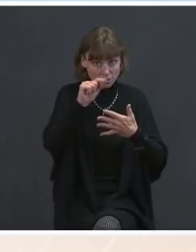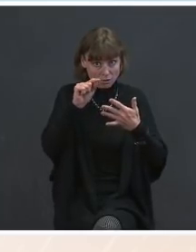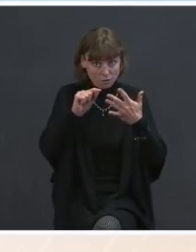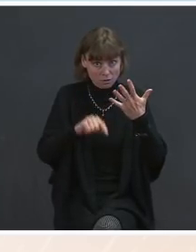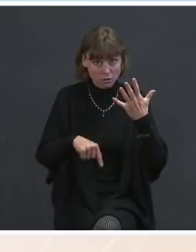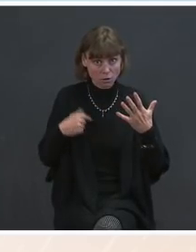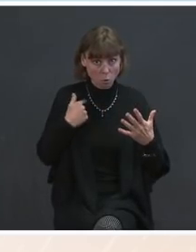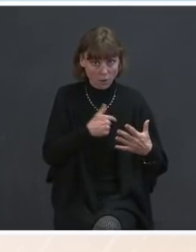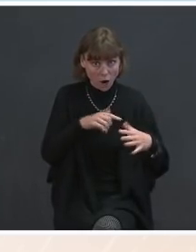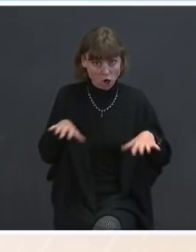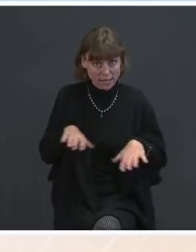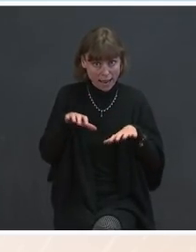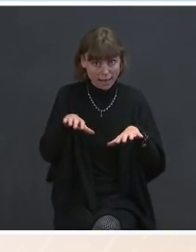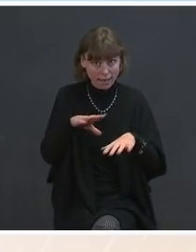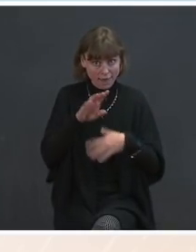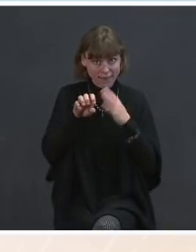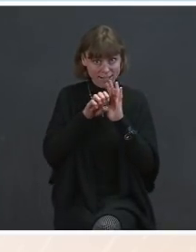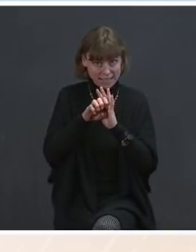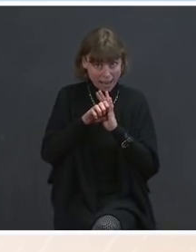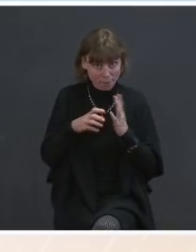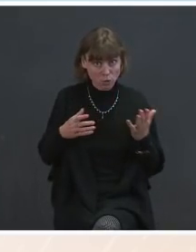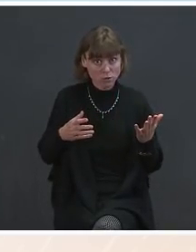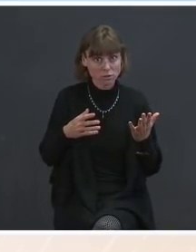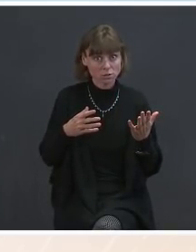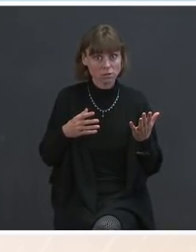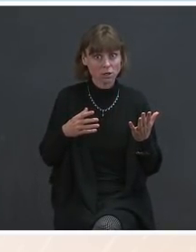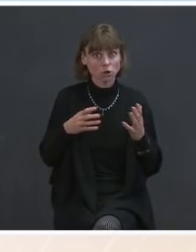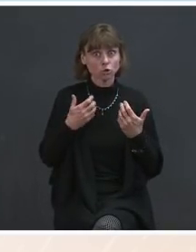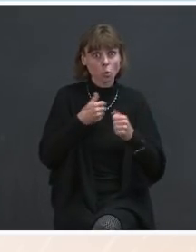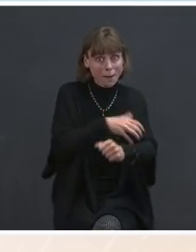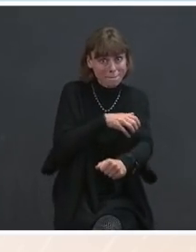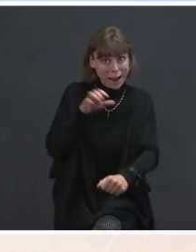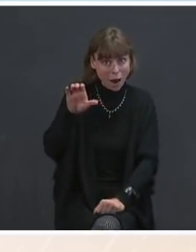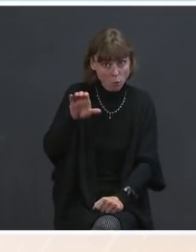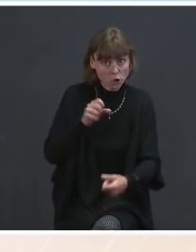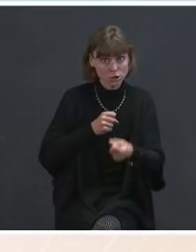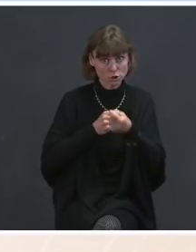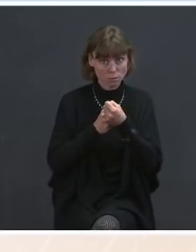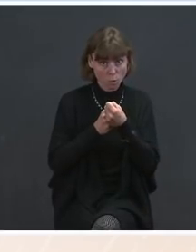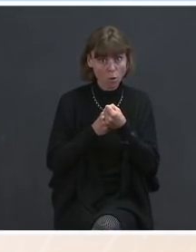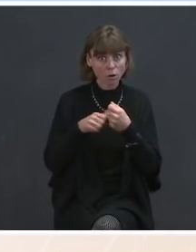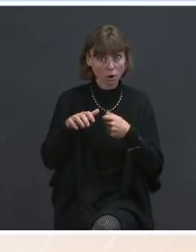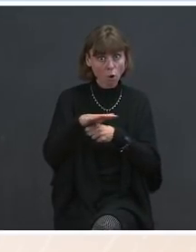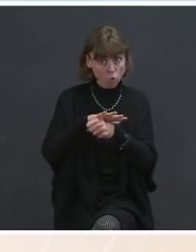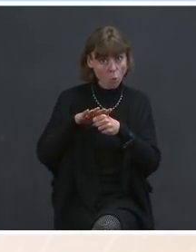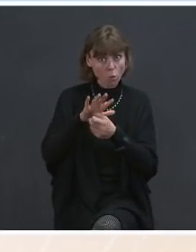of people we're putting forward in our efforts to empower/support local medical doctors, experts,